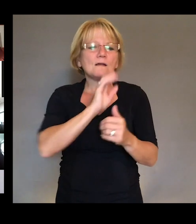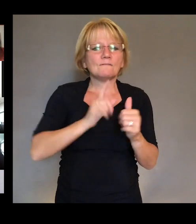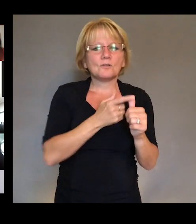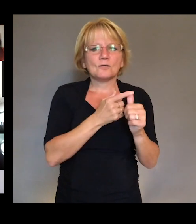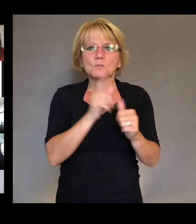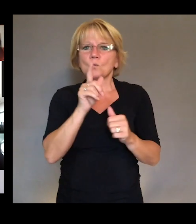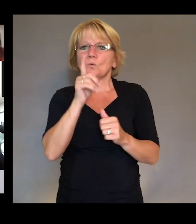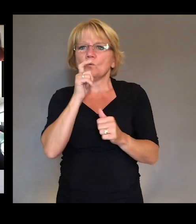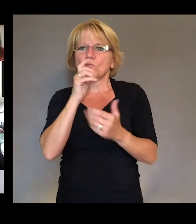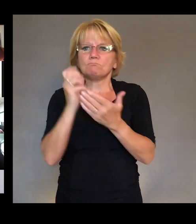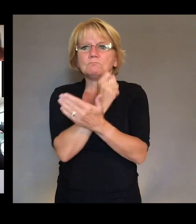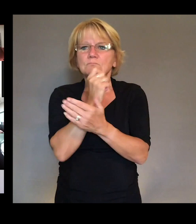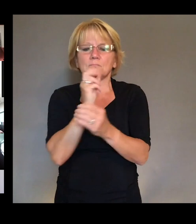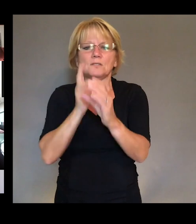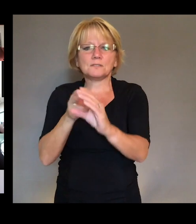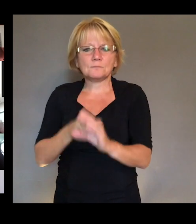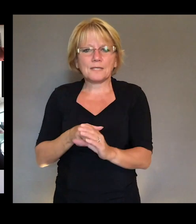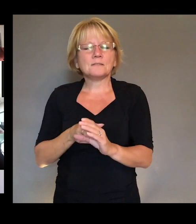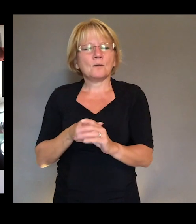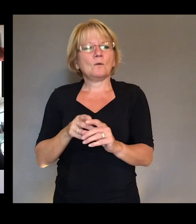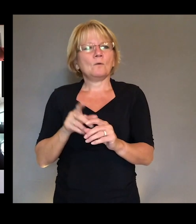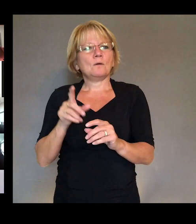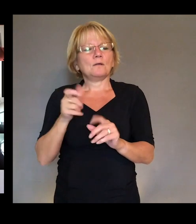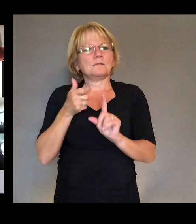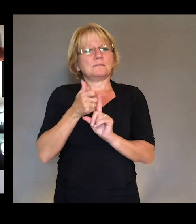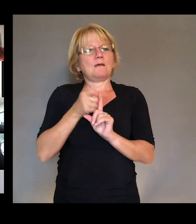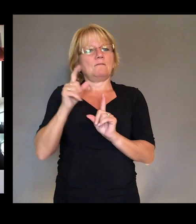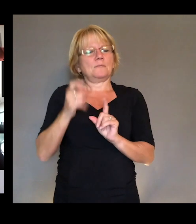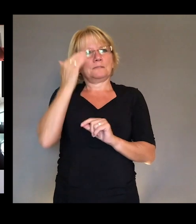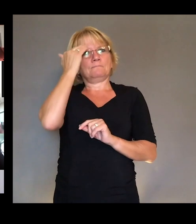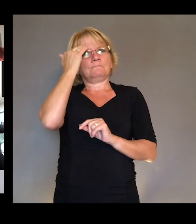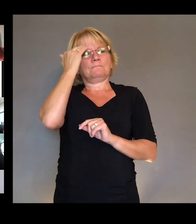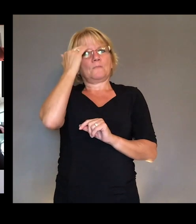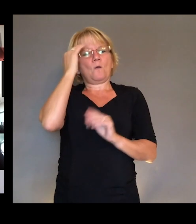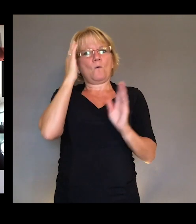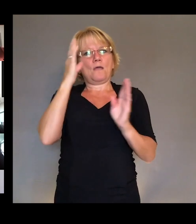and who participates in all of those things. So being very mindful, very intentional when I'm working with students about,